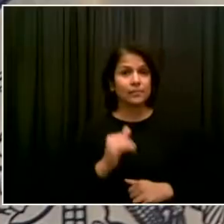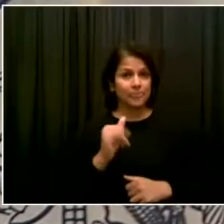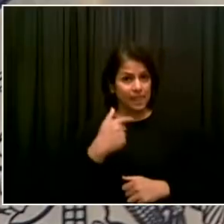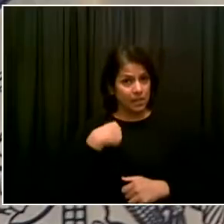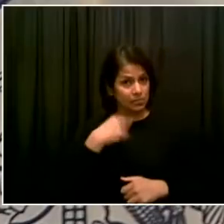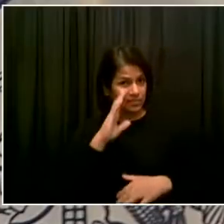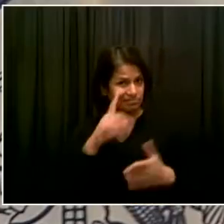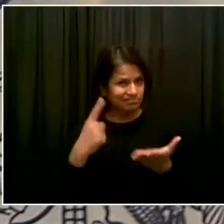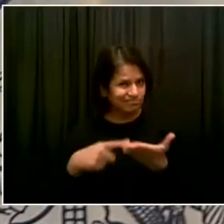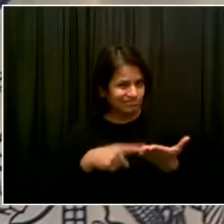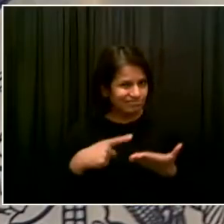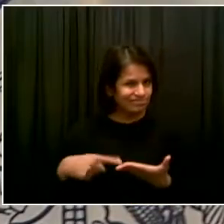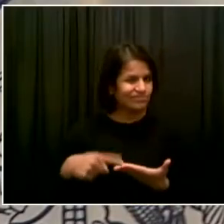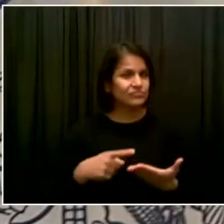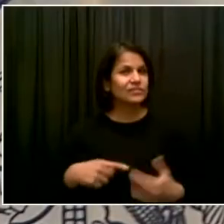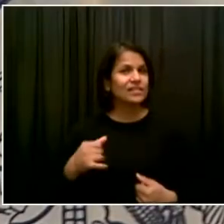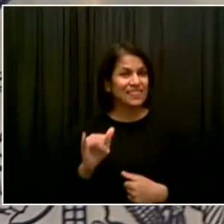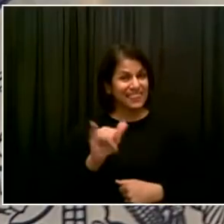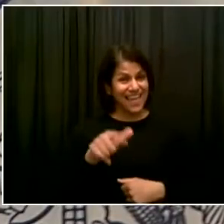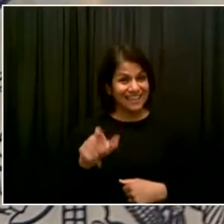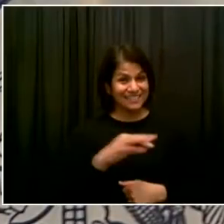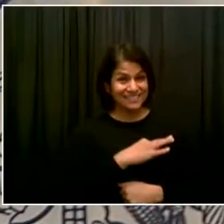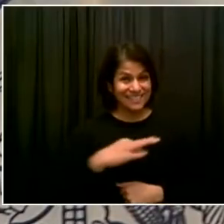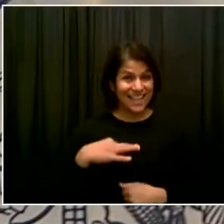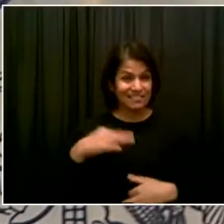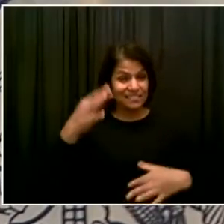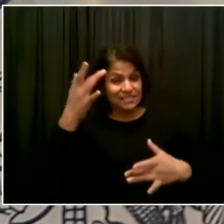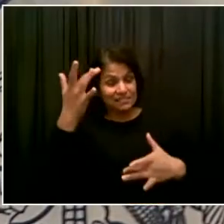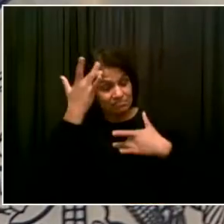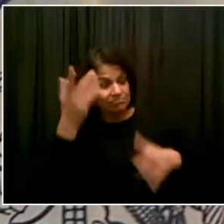QUESTION. I APPRECIATE IT. THIS IS A CONVERSATION THAT WE HAVE HAD